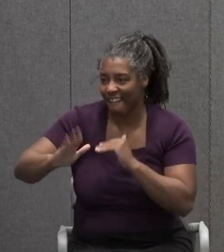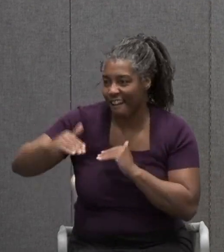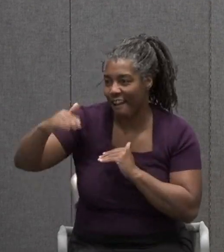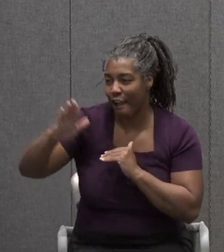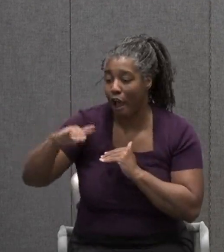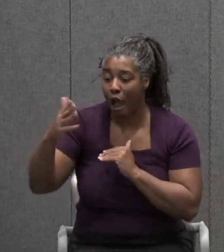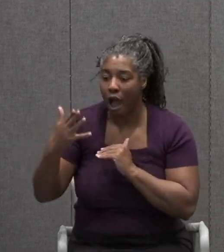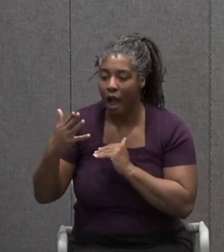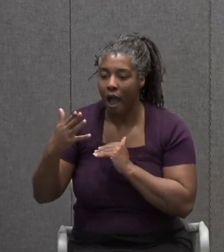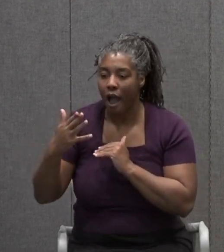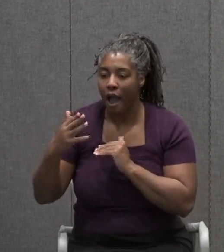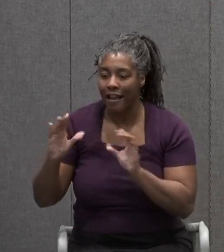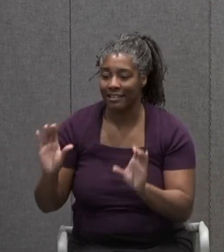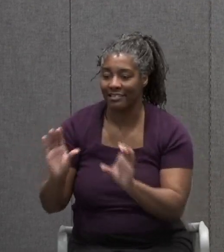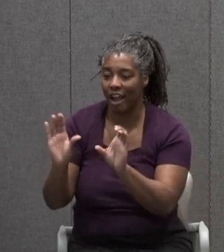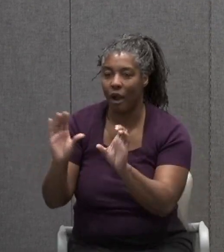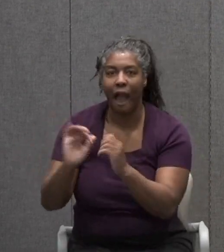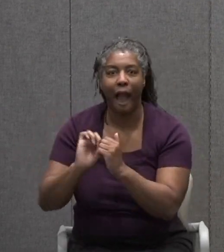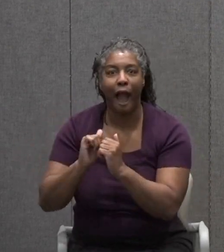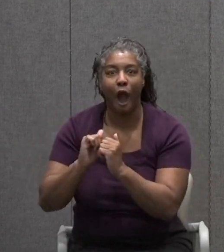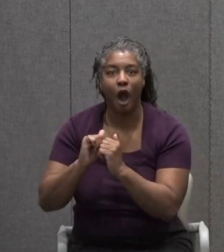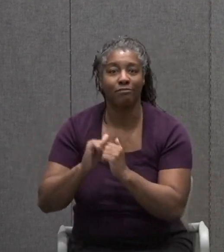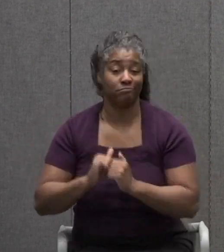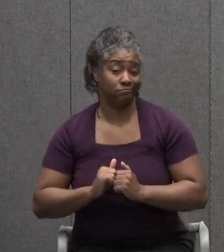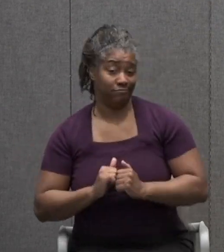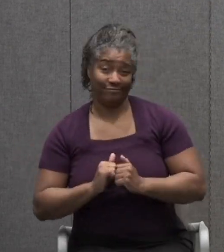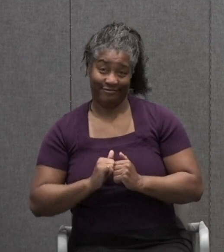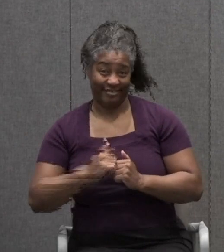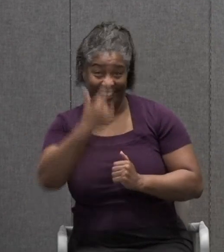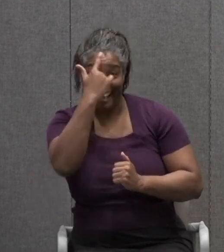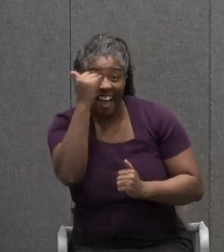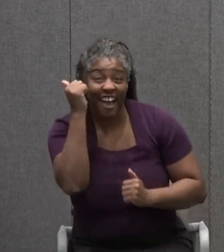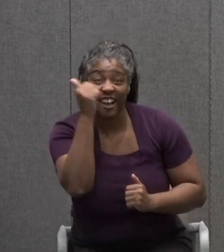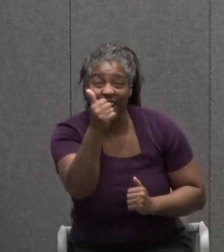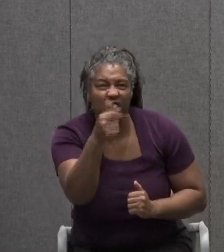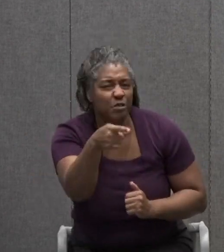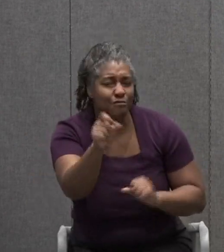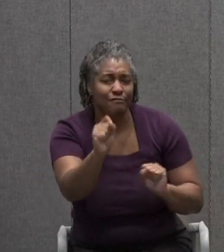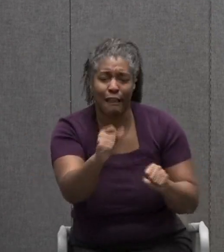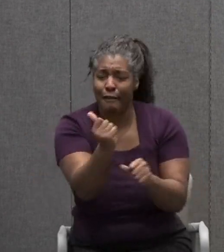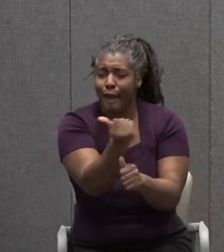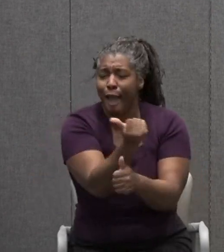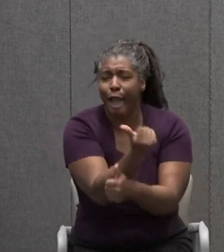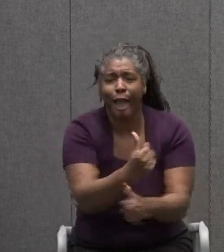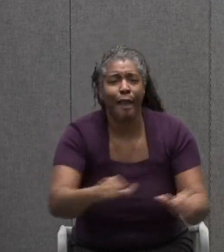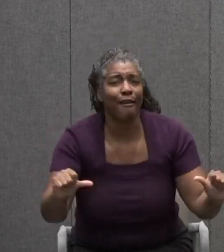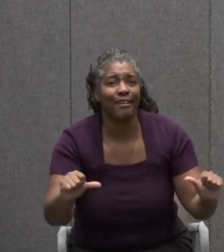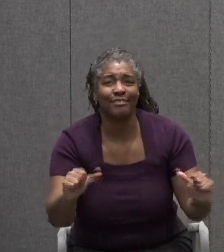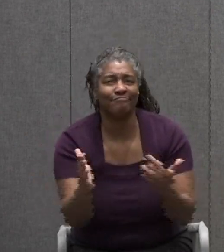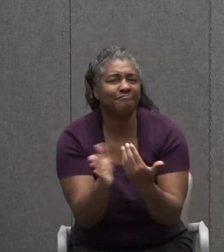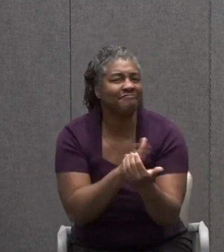You can decorate it any way you like. Is there a swing hanging from an old tree?